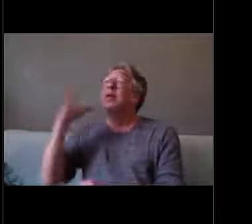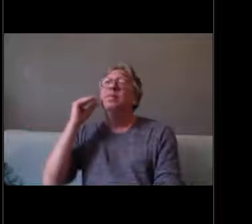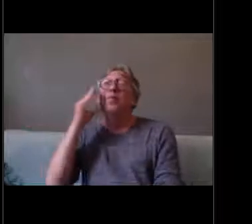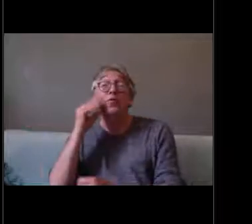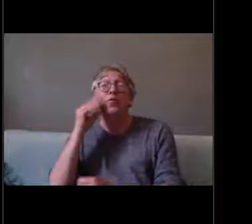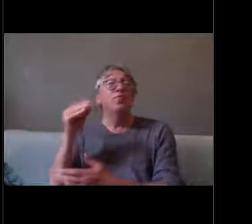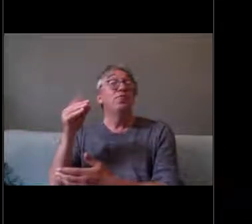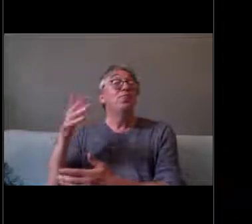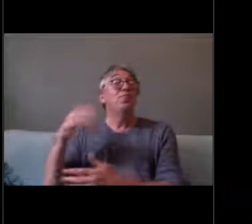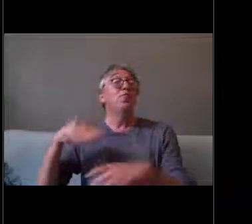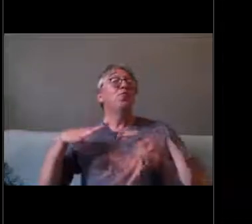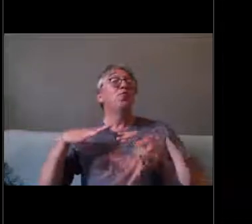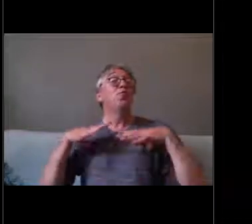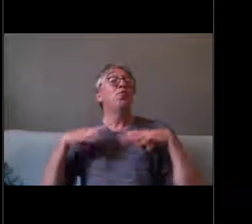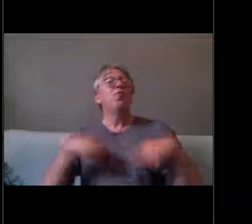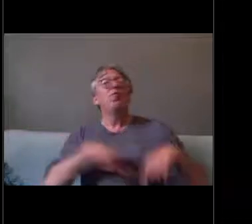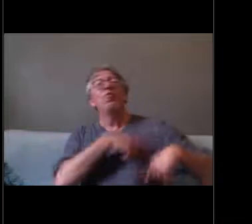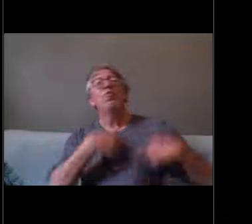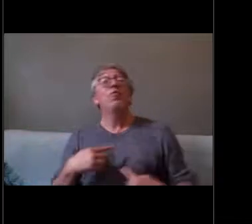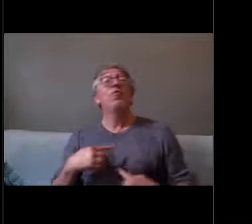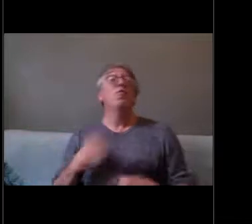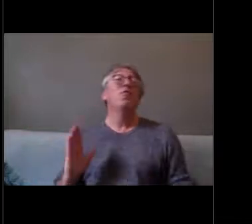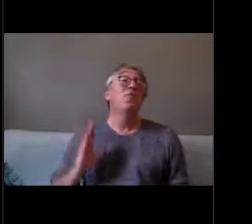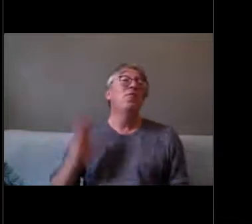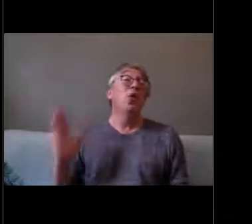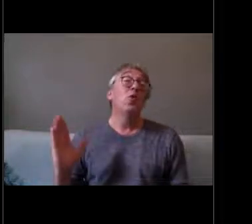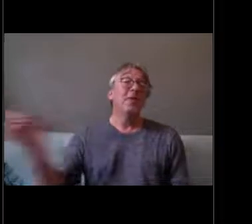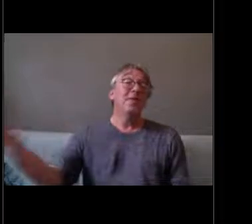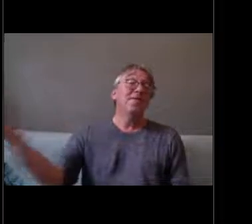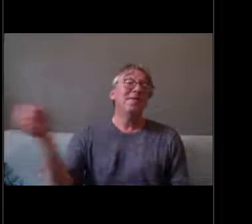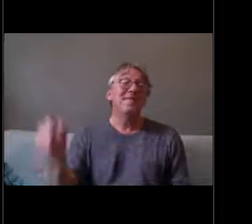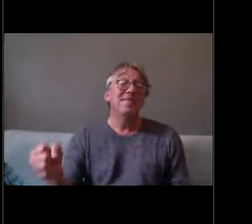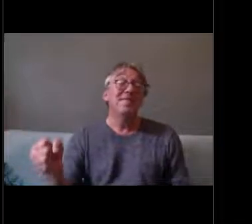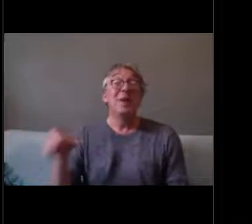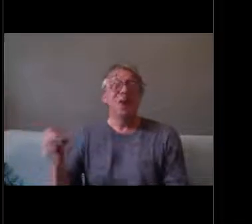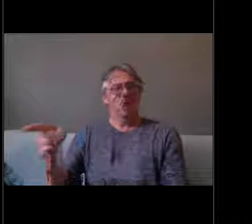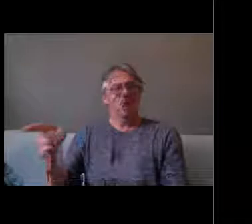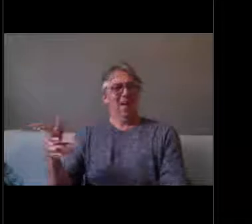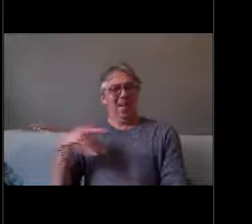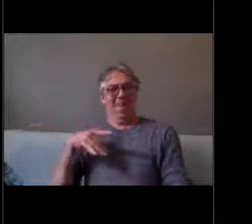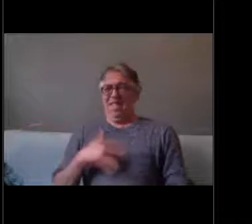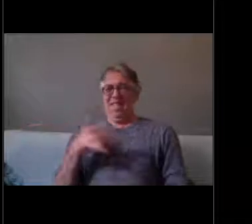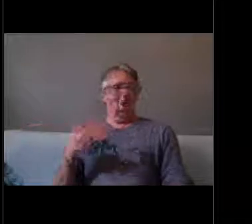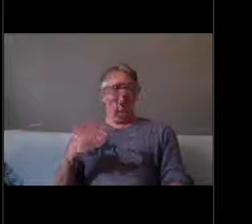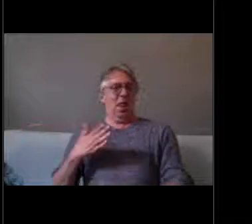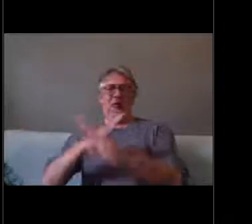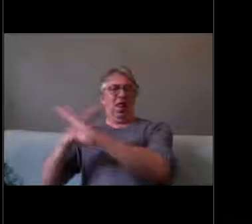Other things that were mentioned by sending organisations that we asked about they experience were